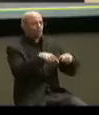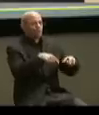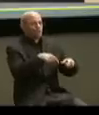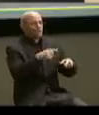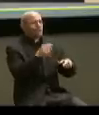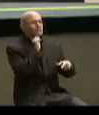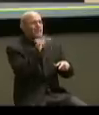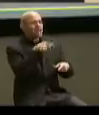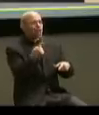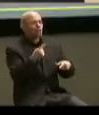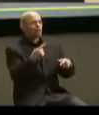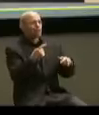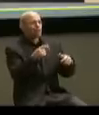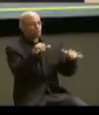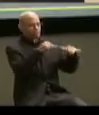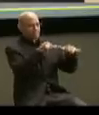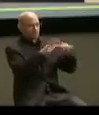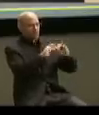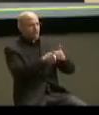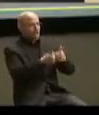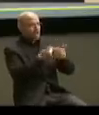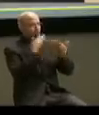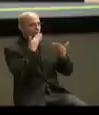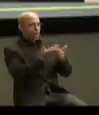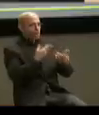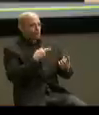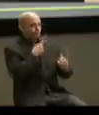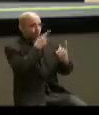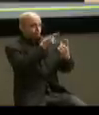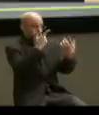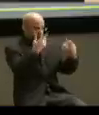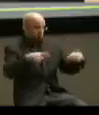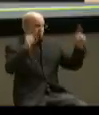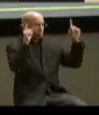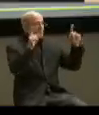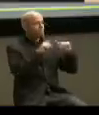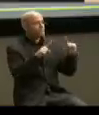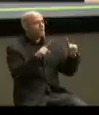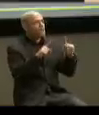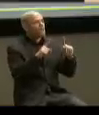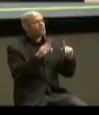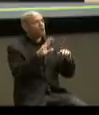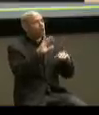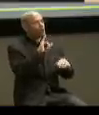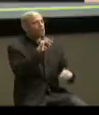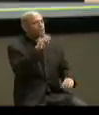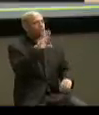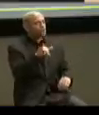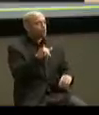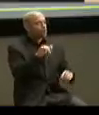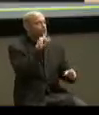ENDEAVOR IS NOT ONLY TO GAUGE HOW WELL YOU HAVE MET THOSE GOALS, BUT ACTUALLY TO HAVE YOUR INVENTORY VERIFIED.